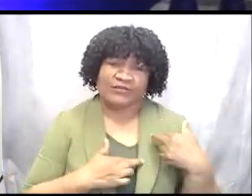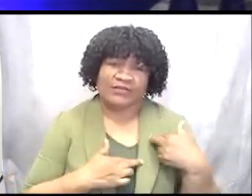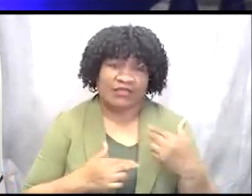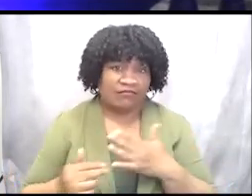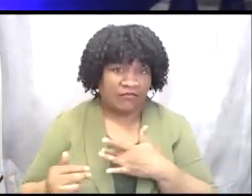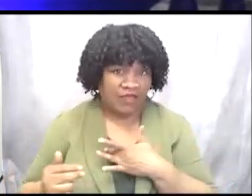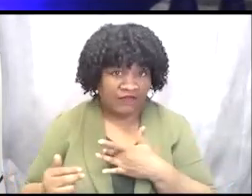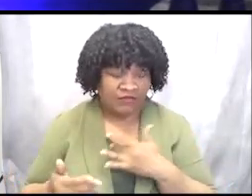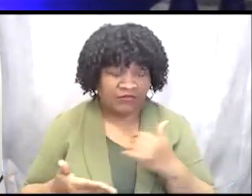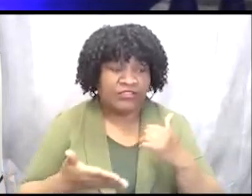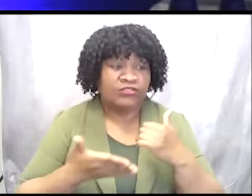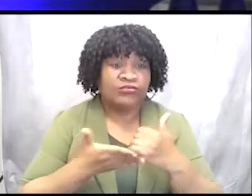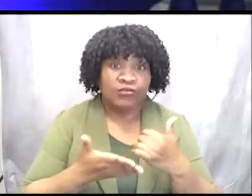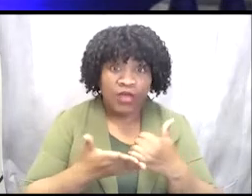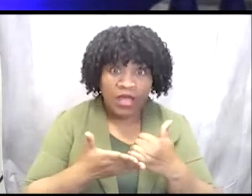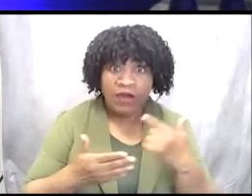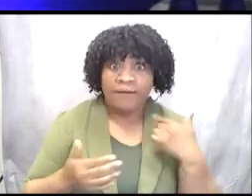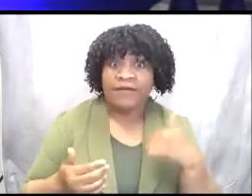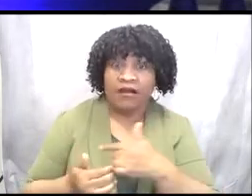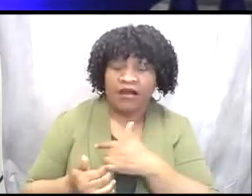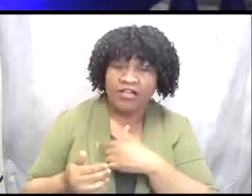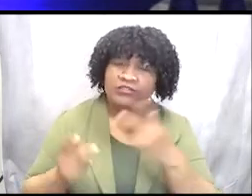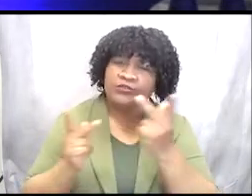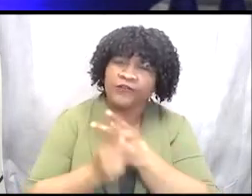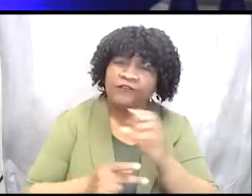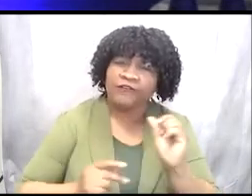in helping us to figure out,